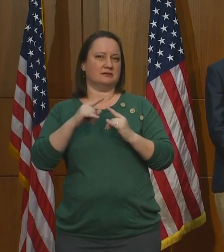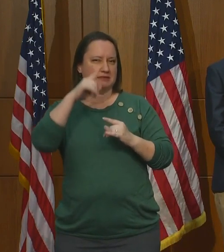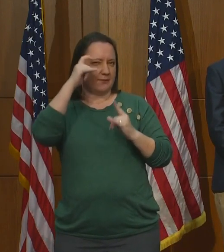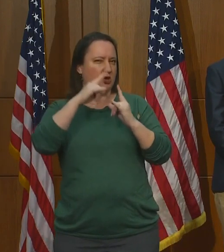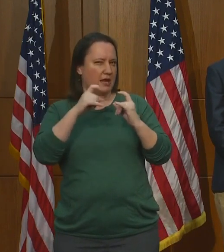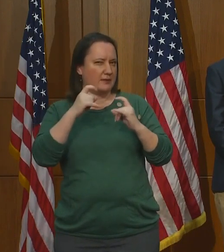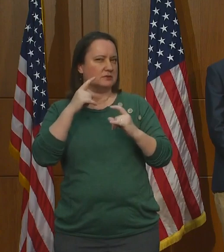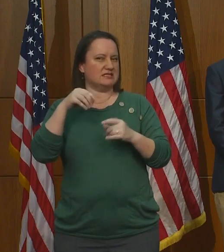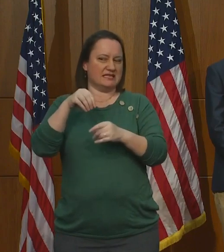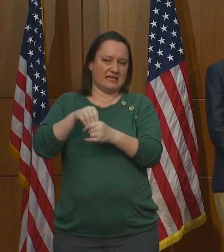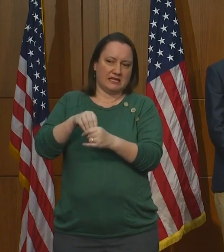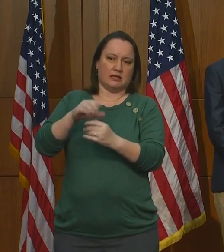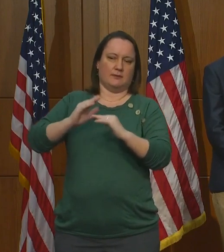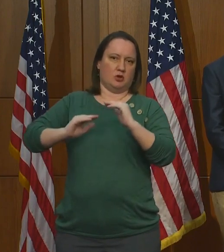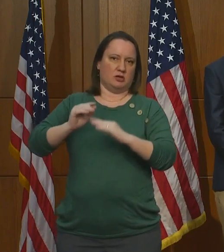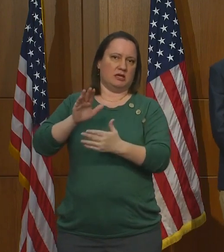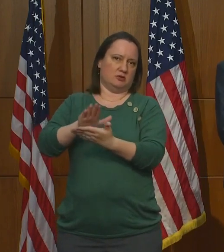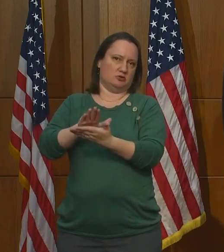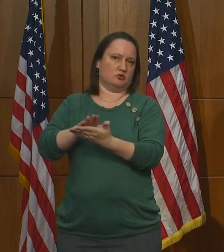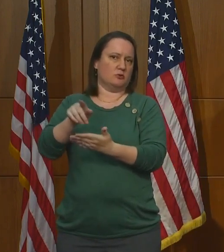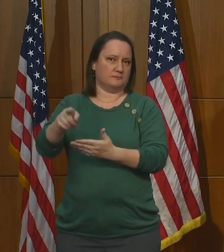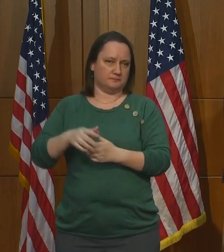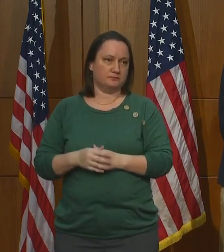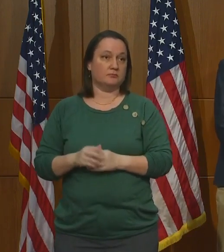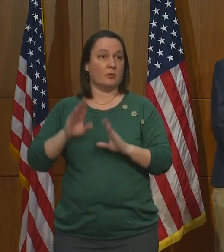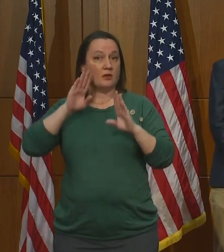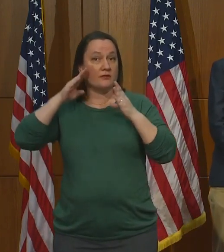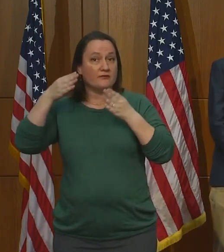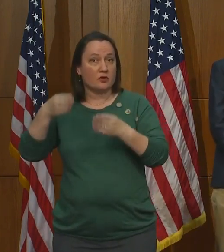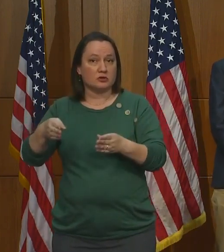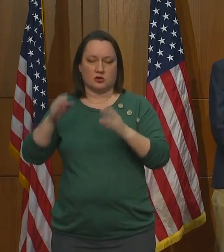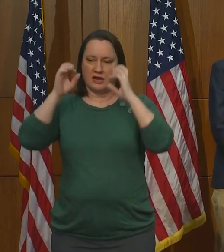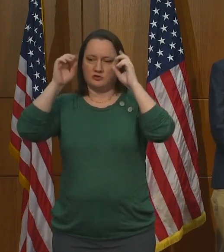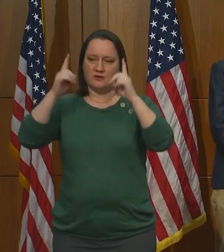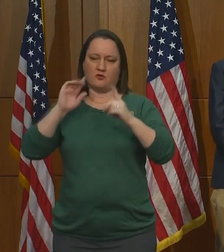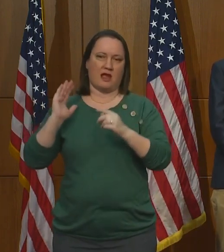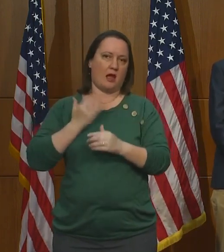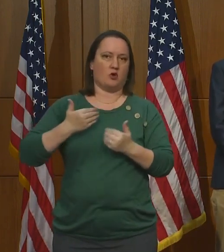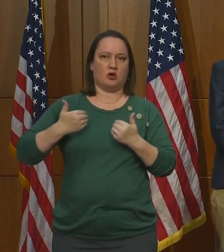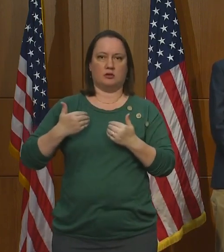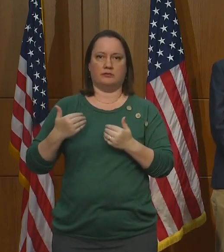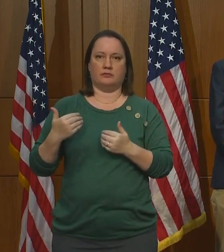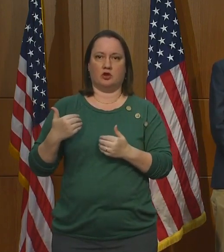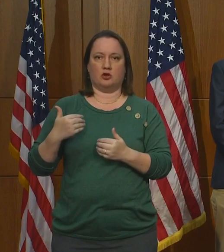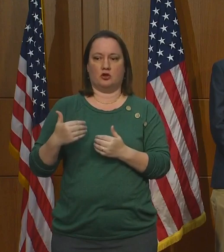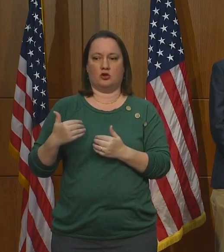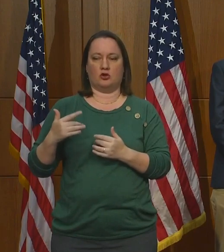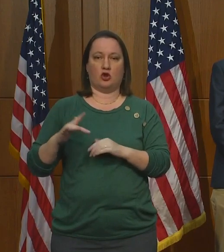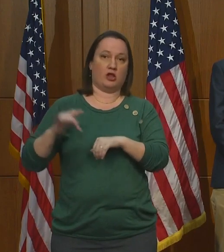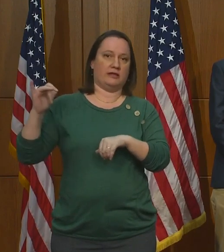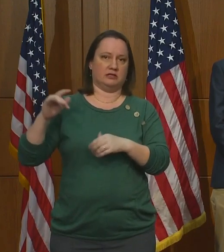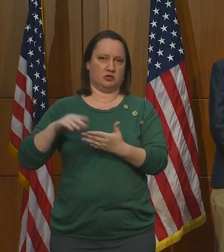THIRD GRADE STUDENTS. LEARN OUR